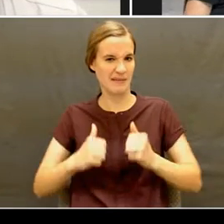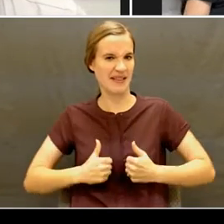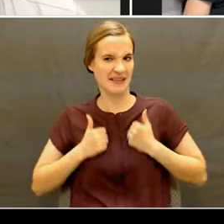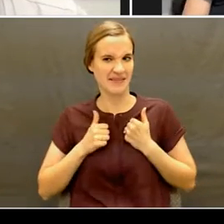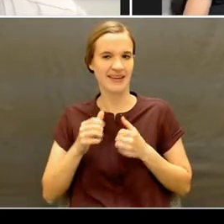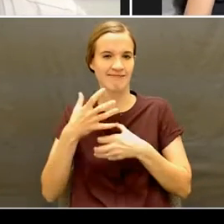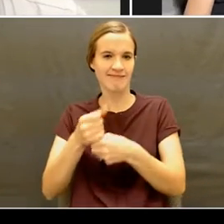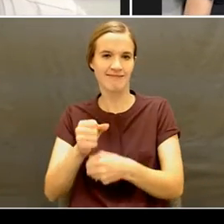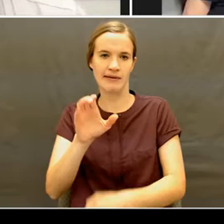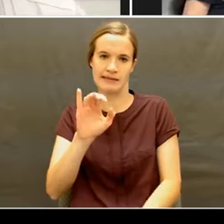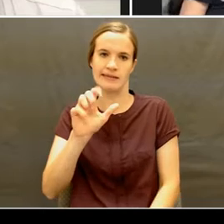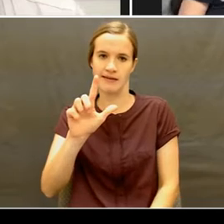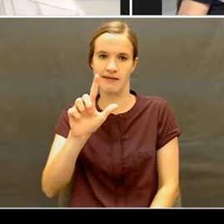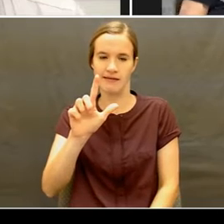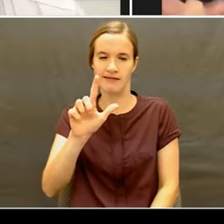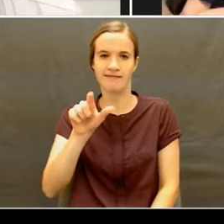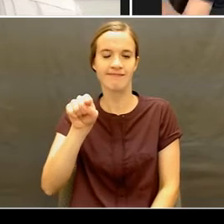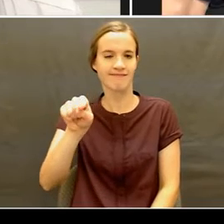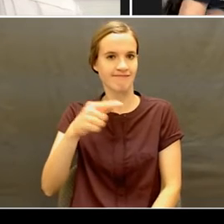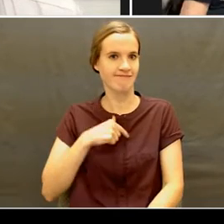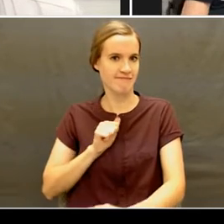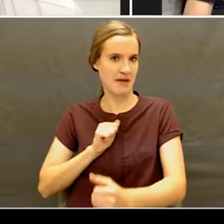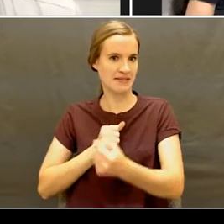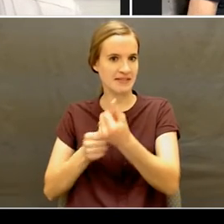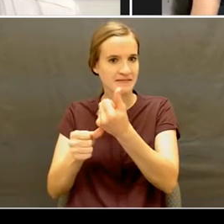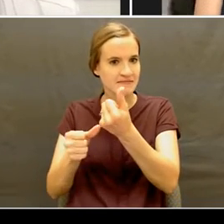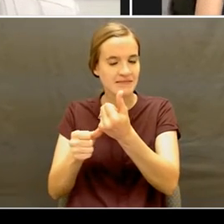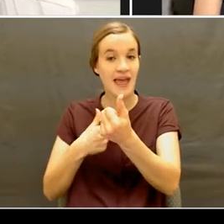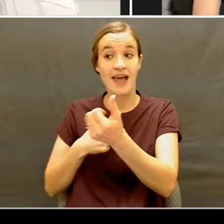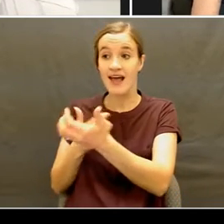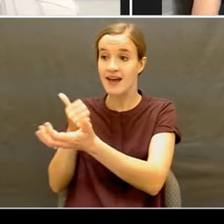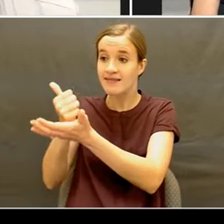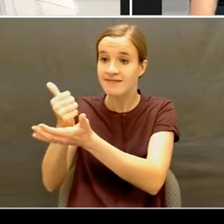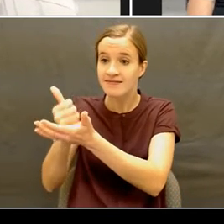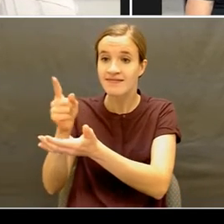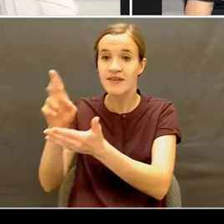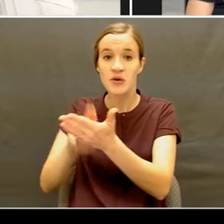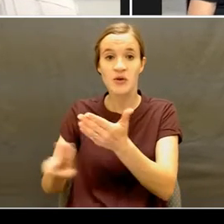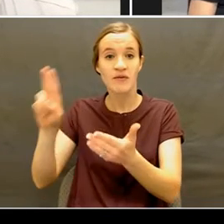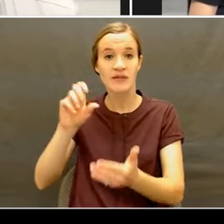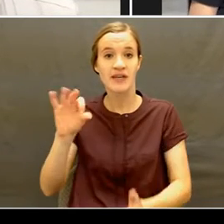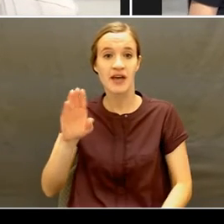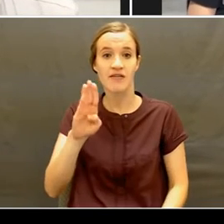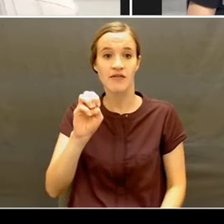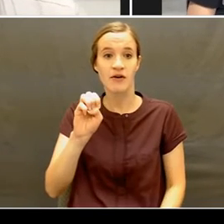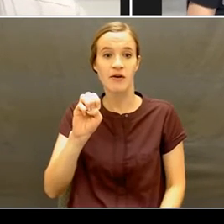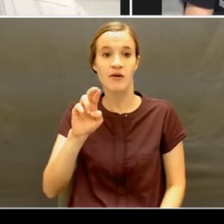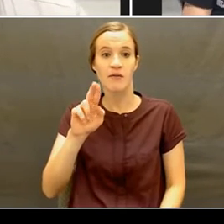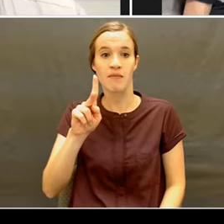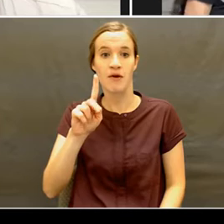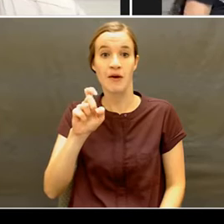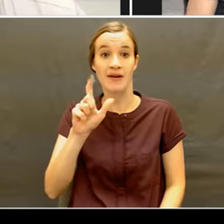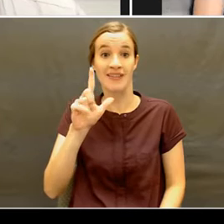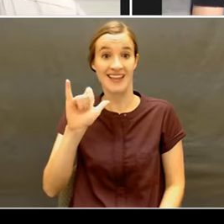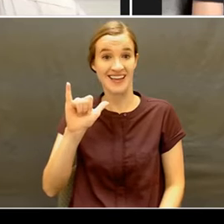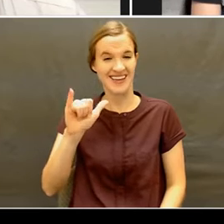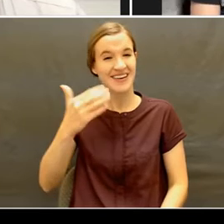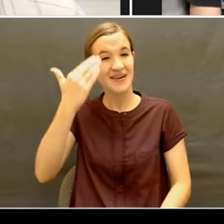the University of Berkeley that's actually where, you know. And in the Quad Squad came from they